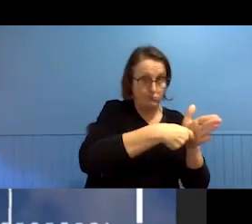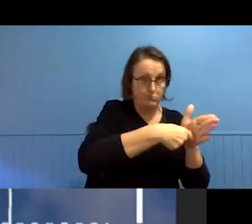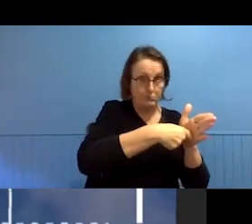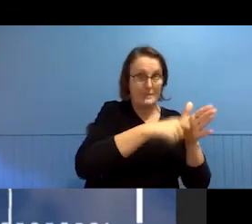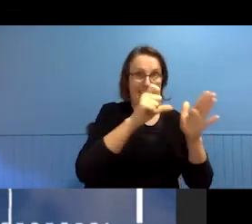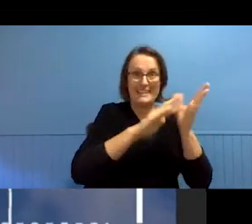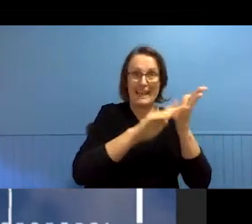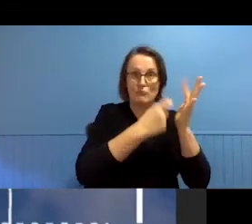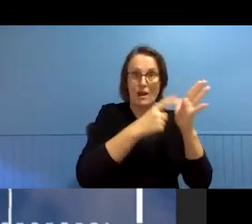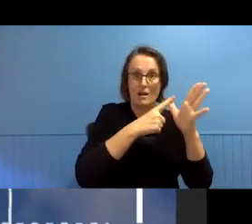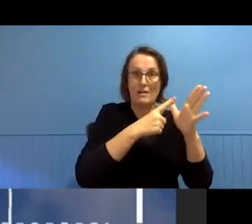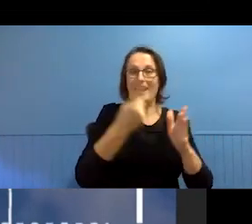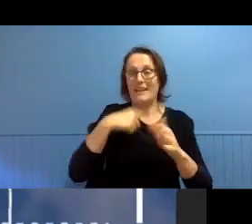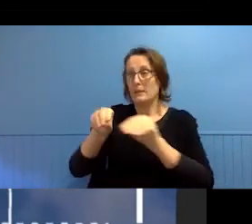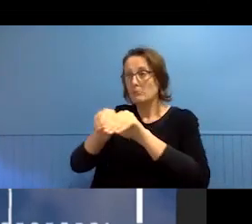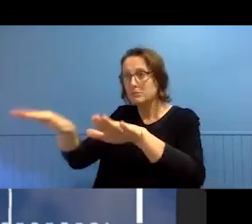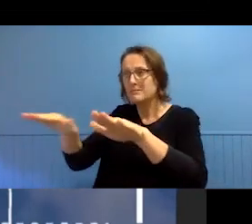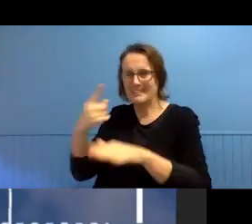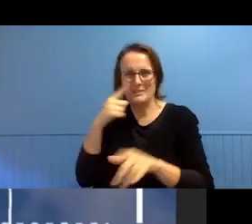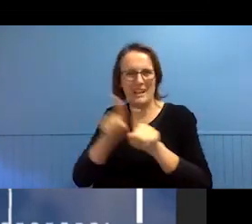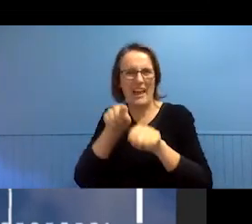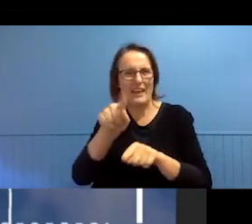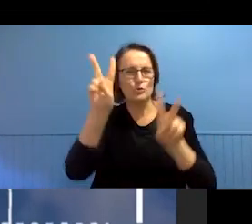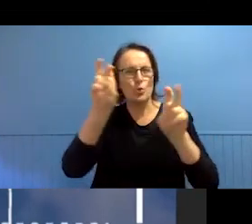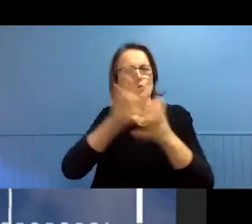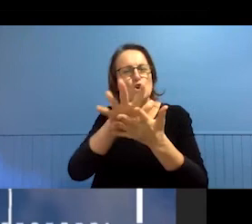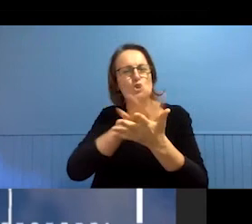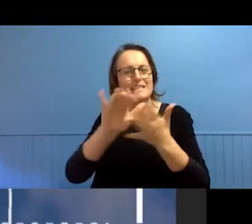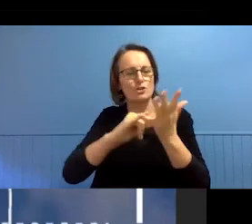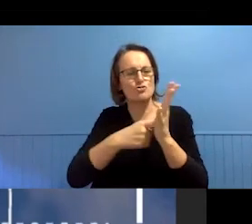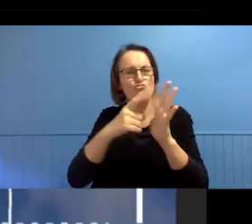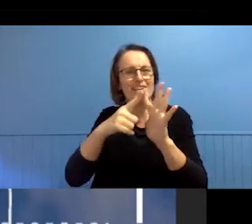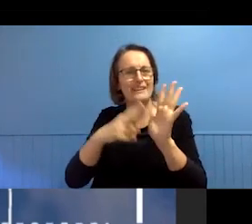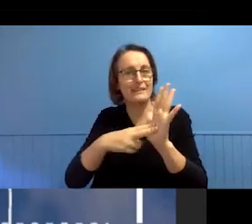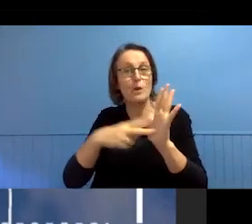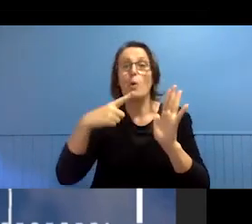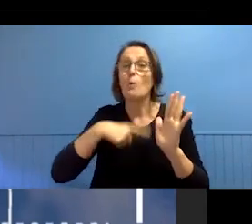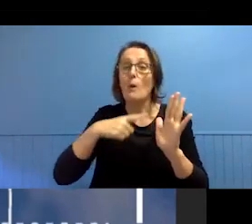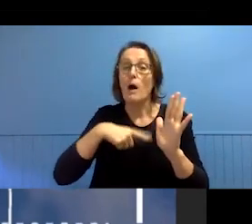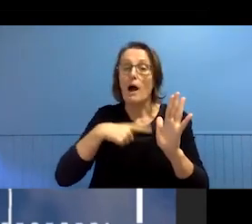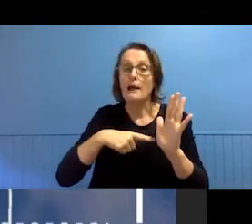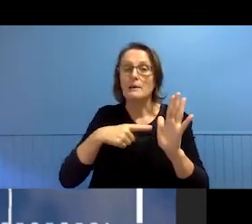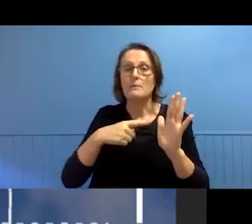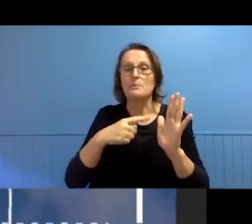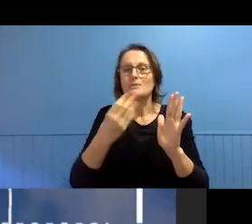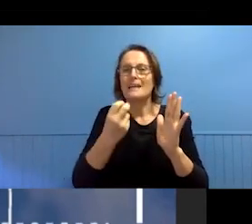you might see something like this. We call this a dirty screen. The reason for that is because it's got all of the battery metering, all the